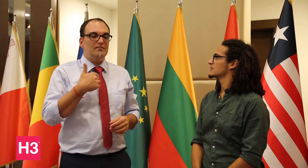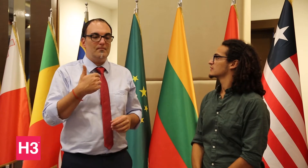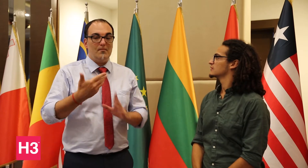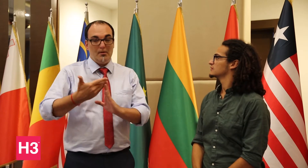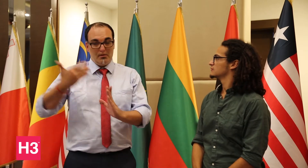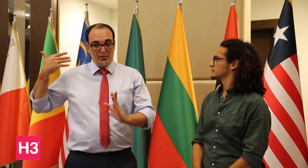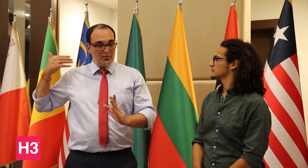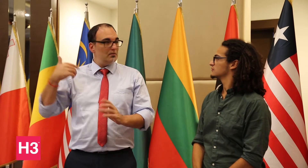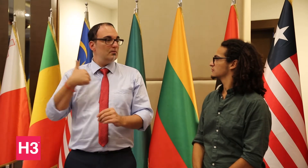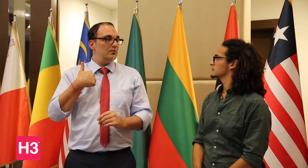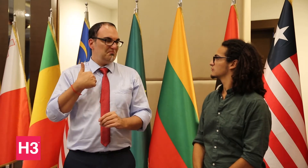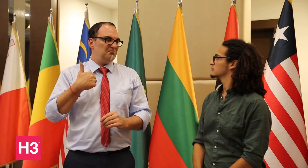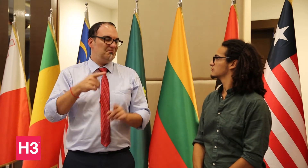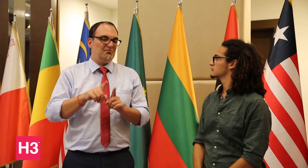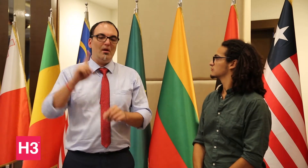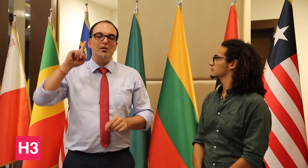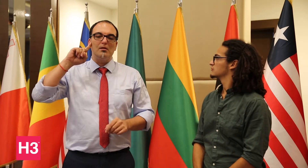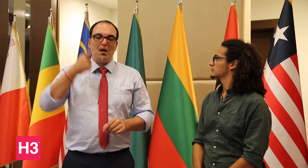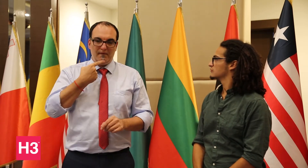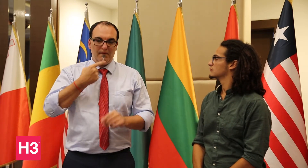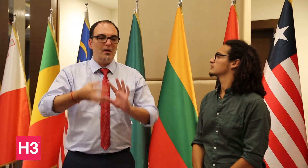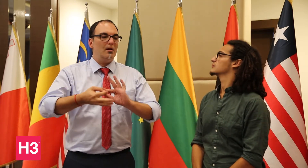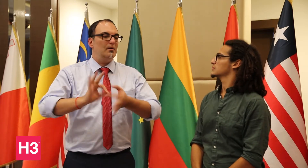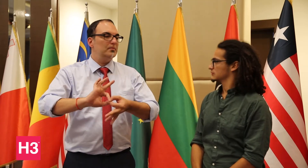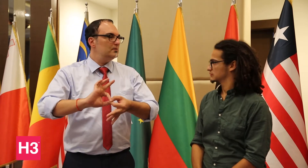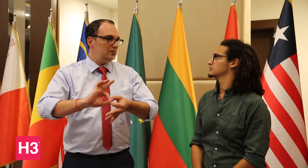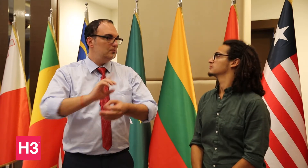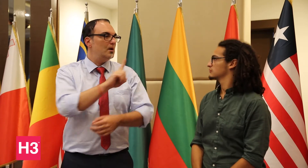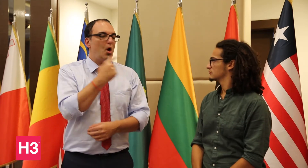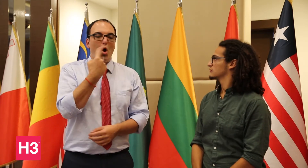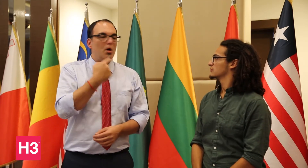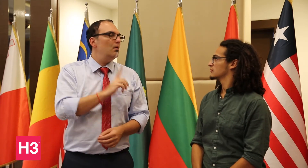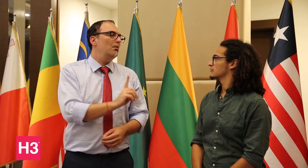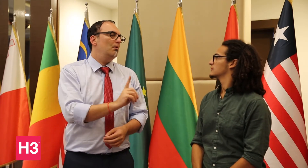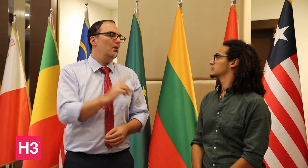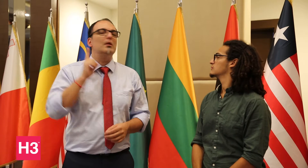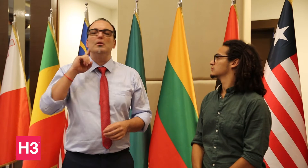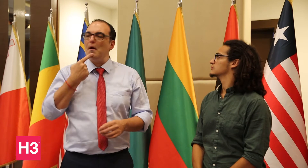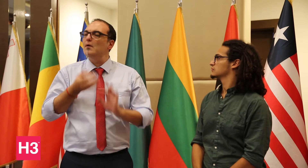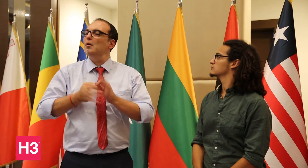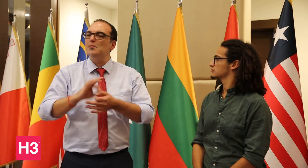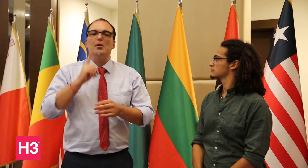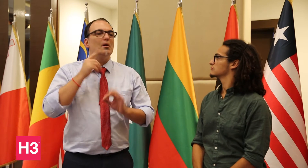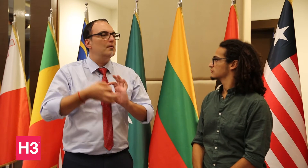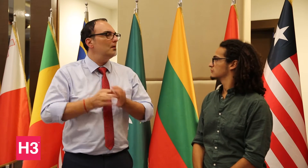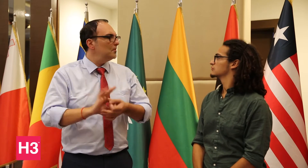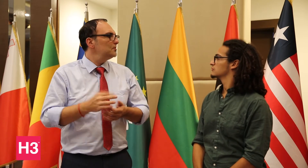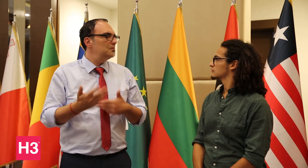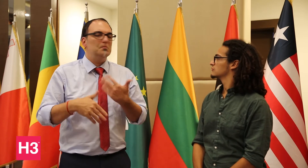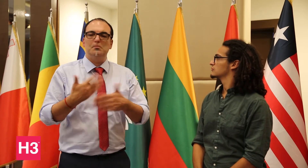Well… I used to sign “Deaf Olympics” (without mouthing the O) for Deaflympics-- but with community